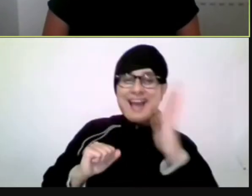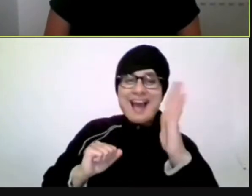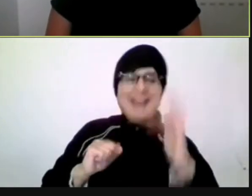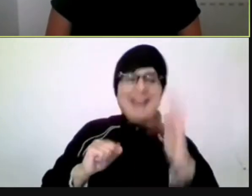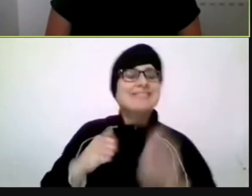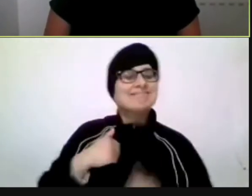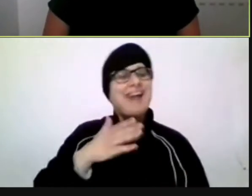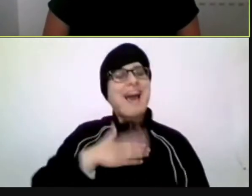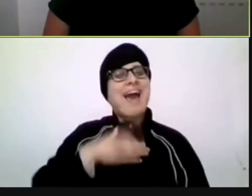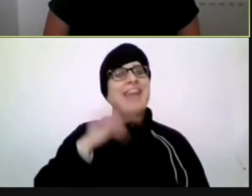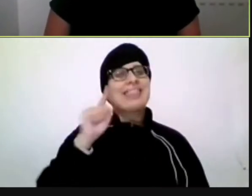People meet and say hello, hello.